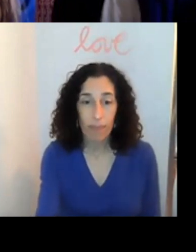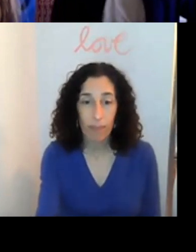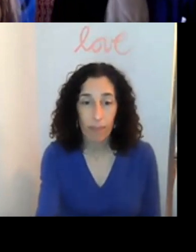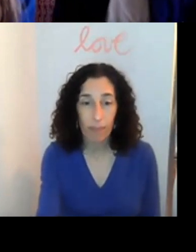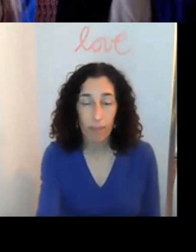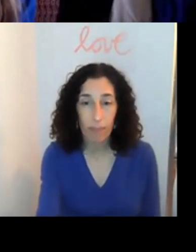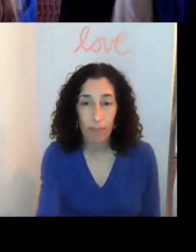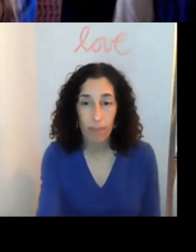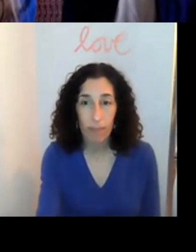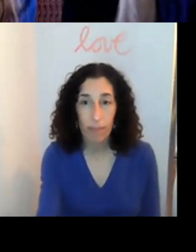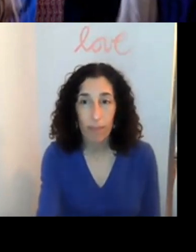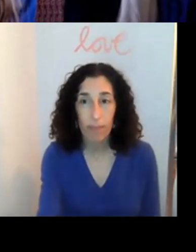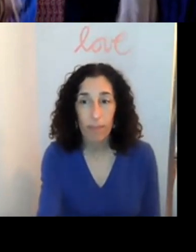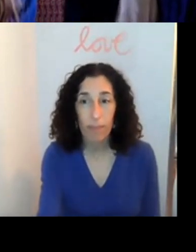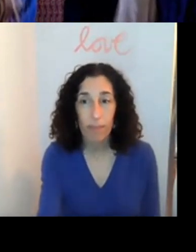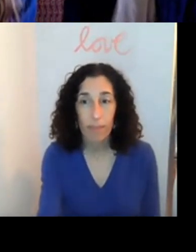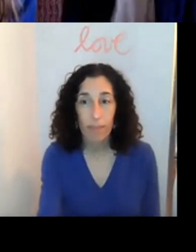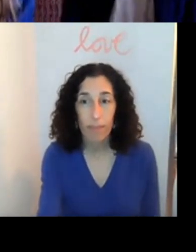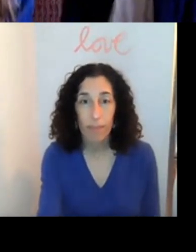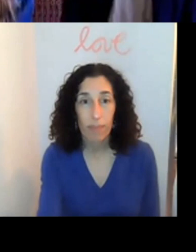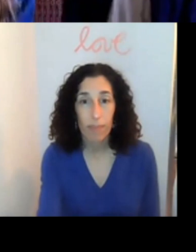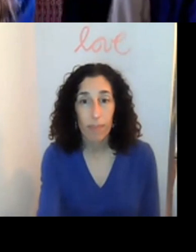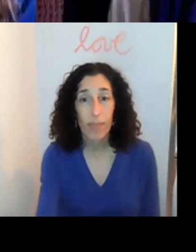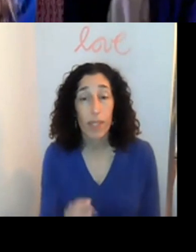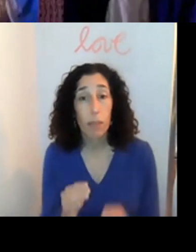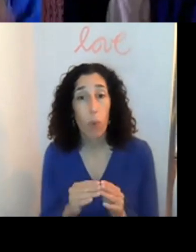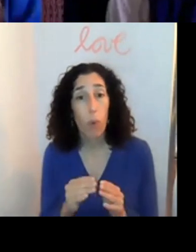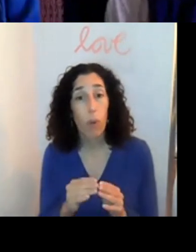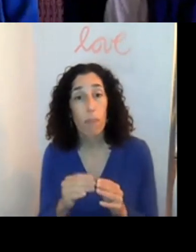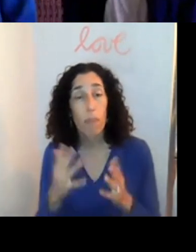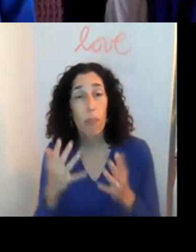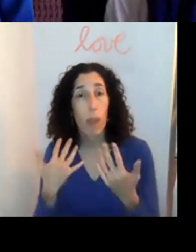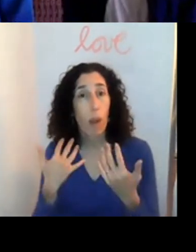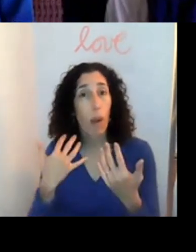maybe it's quite self-explanatory that programmers might think that's not required. But yeah, it was just an anecdote that felt connected to this.